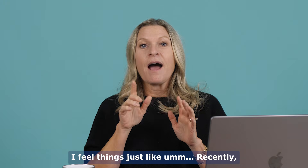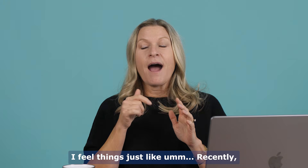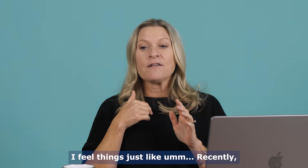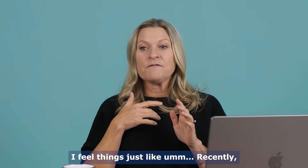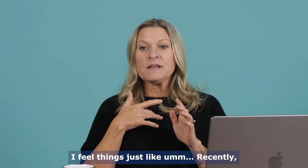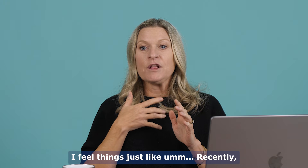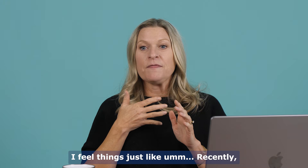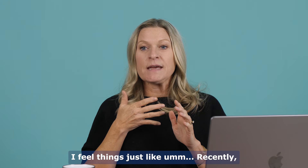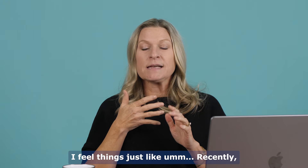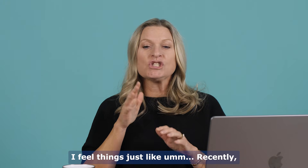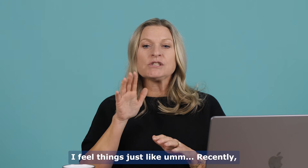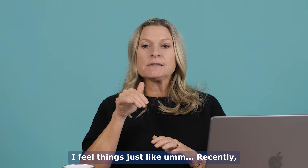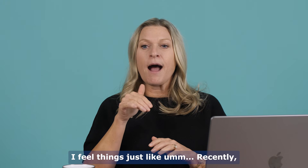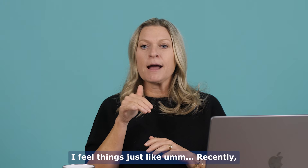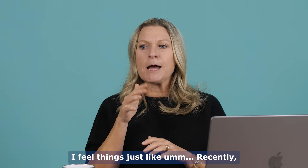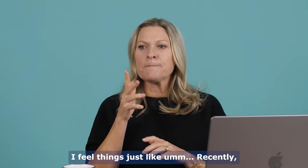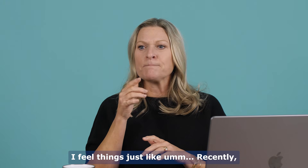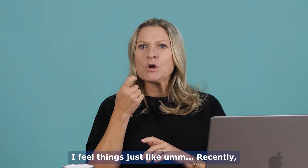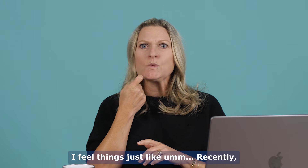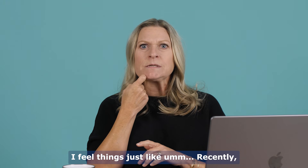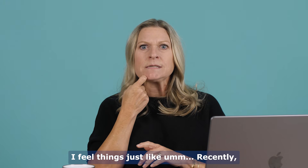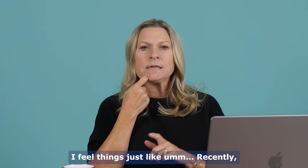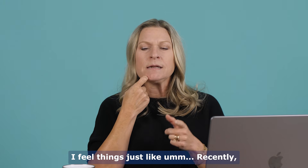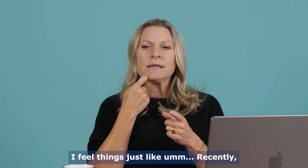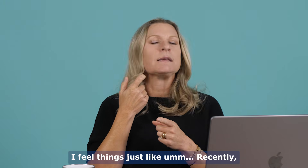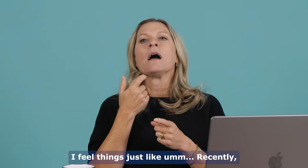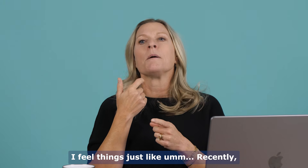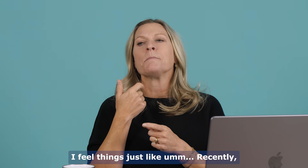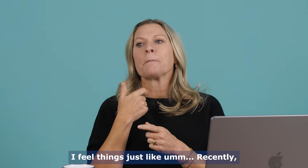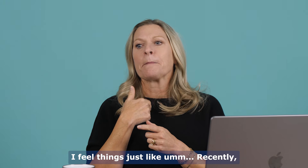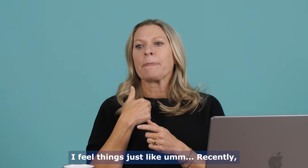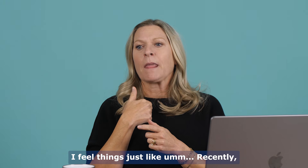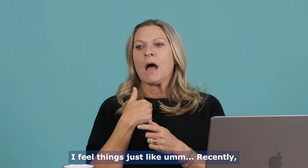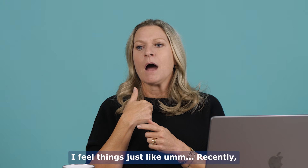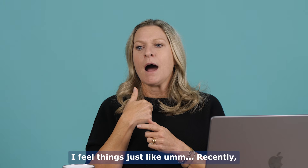I feel things just like umm... Recently,